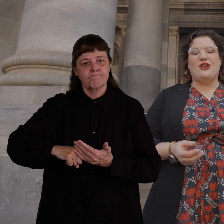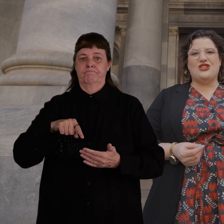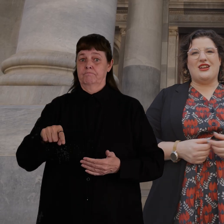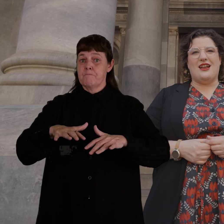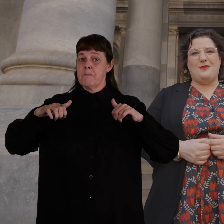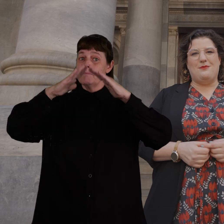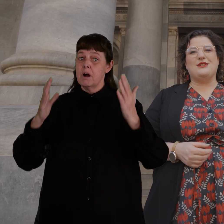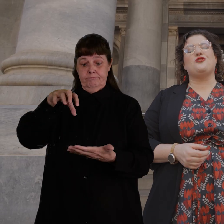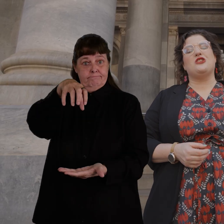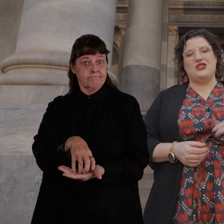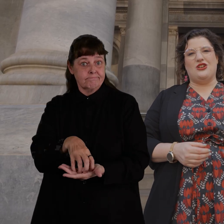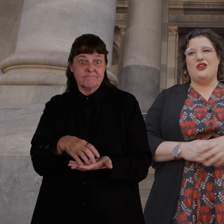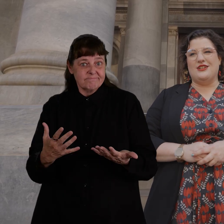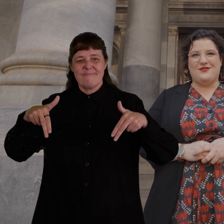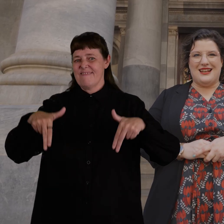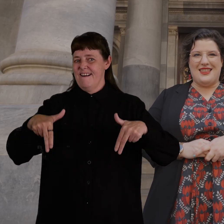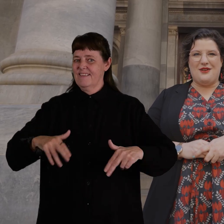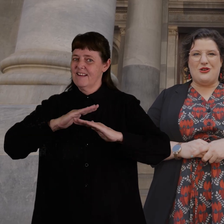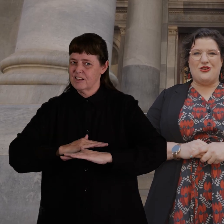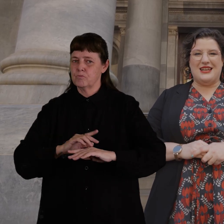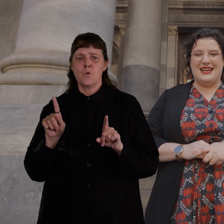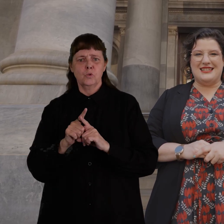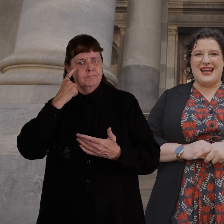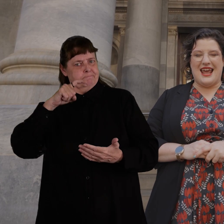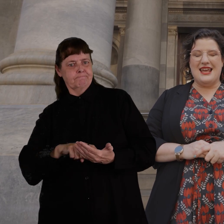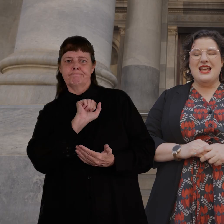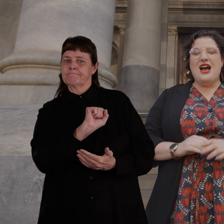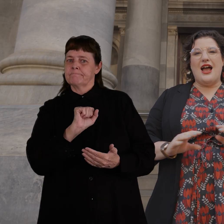acknowledge the Kaurna people as the traditional owners of the land that we're on here today.